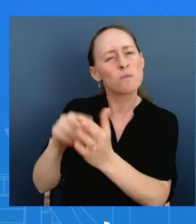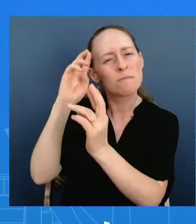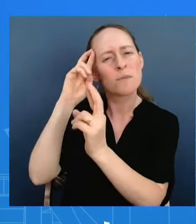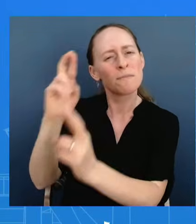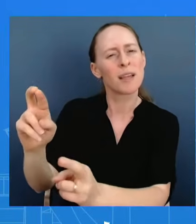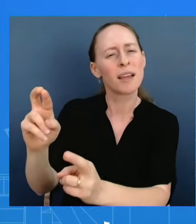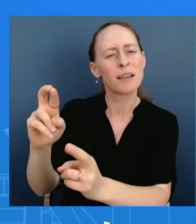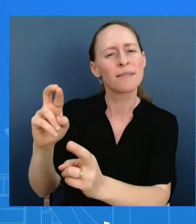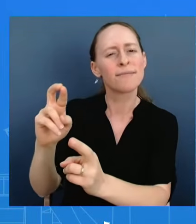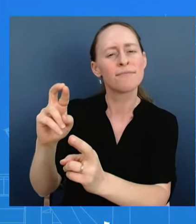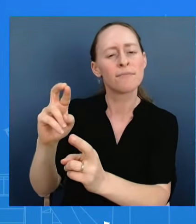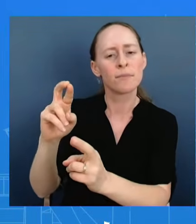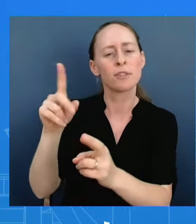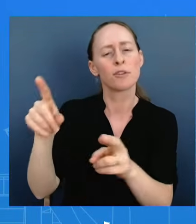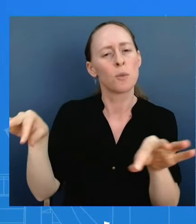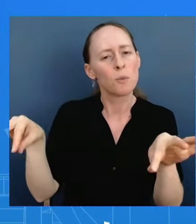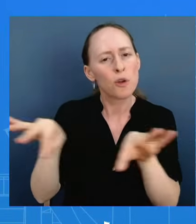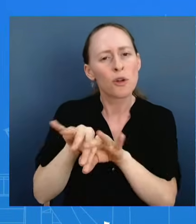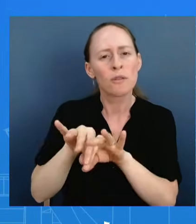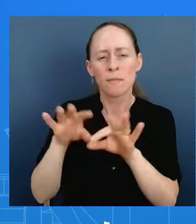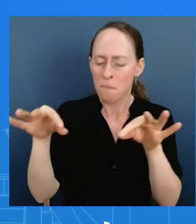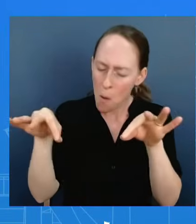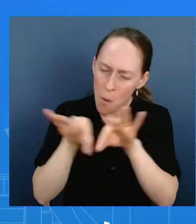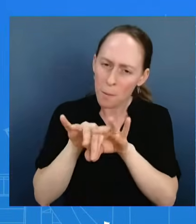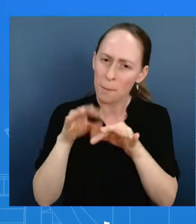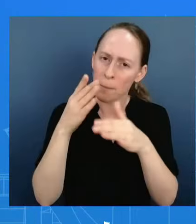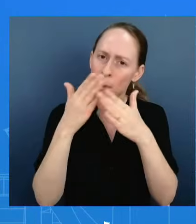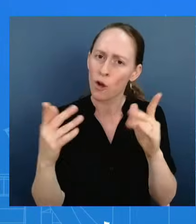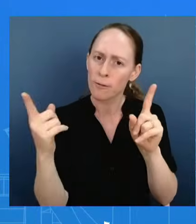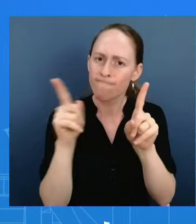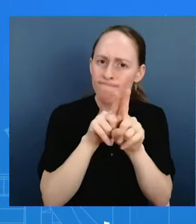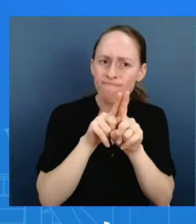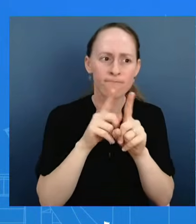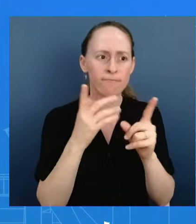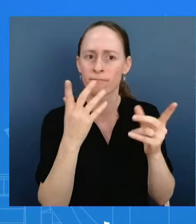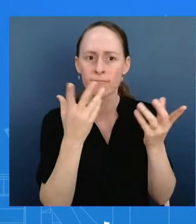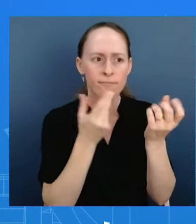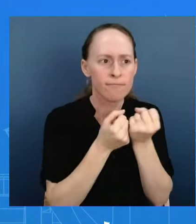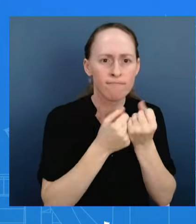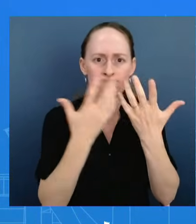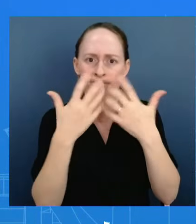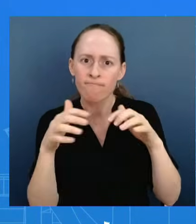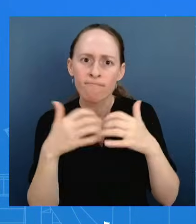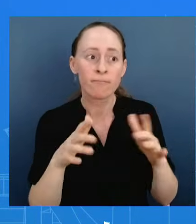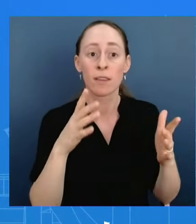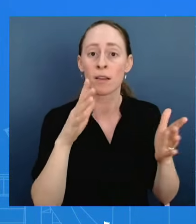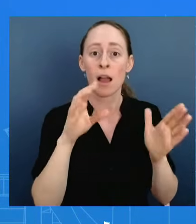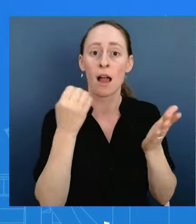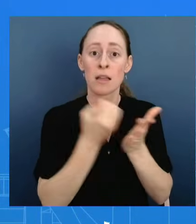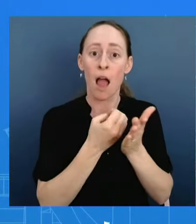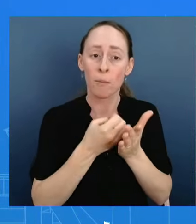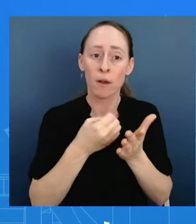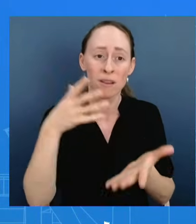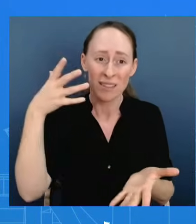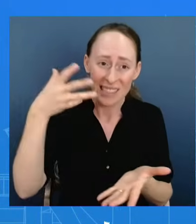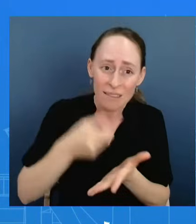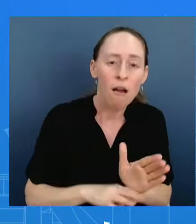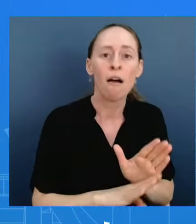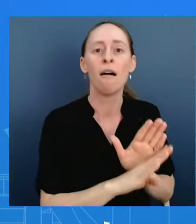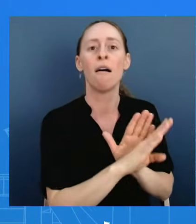in getting the economy re- -- restarted and making sure that -- that we deal with the pandemic.